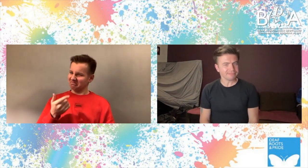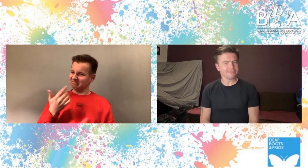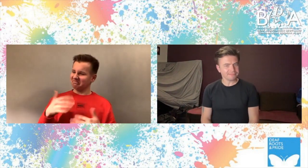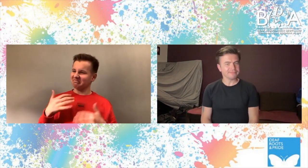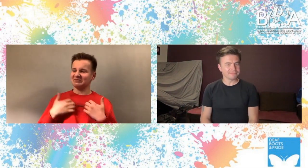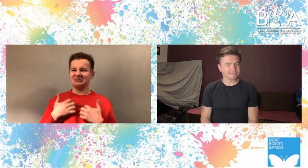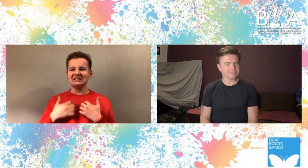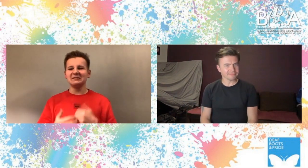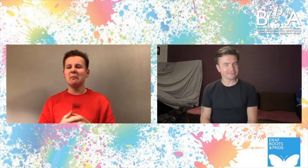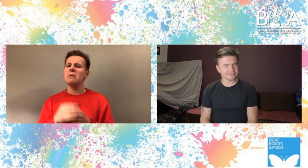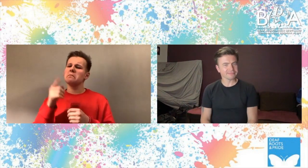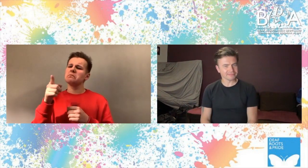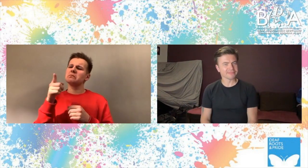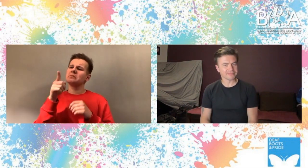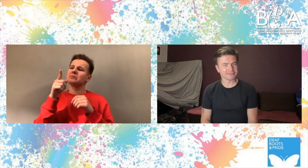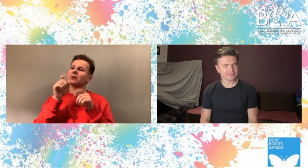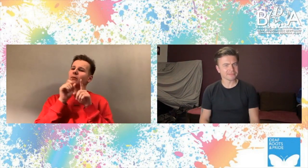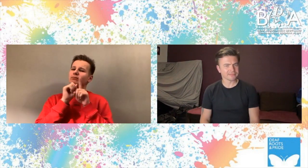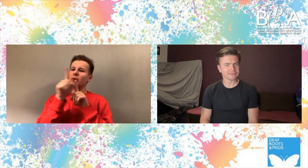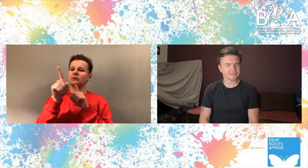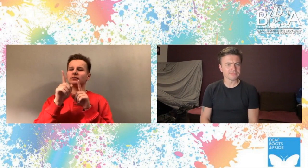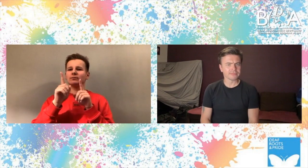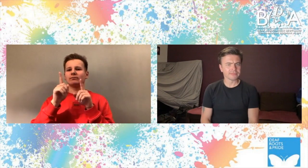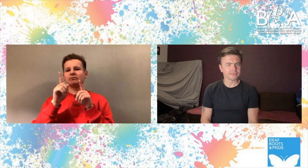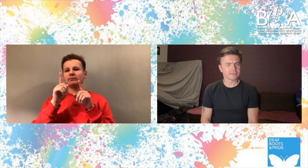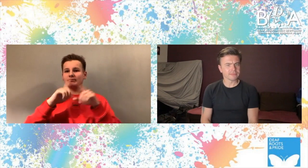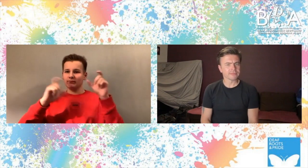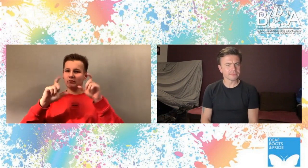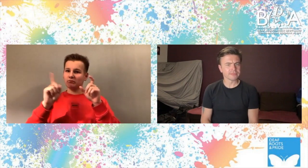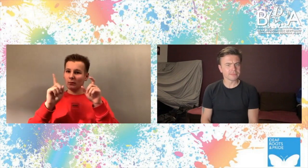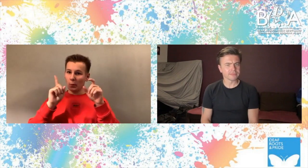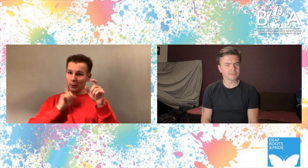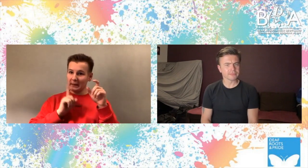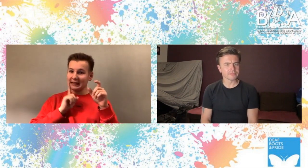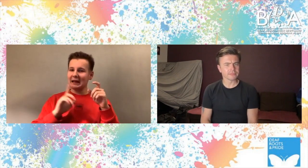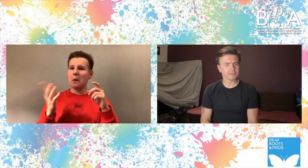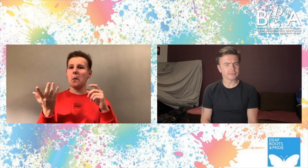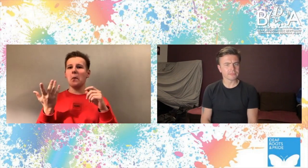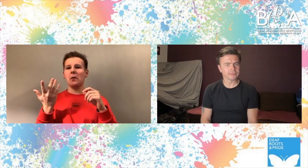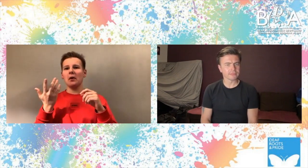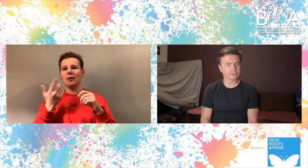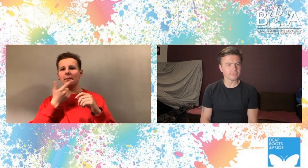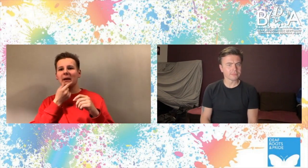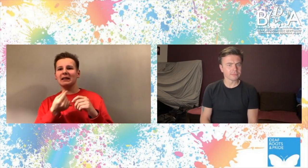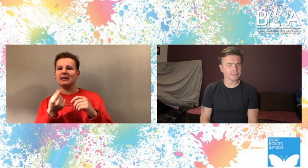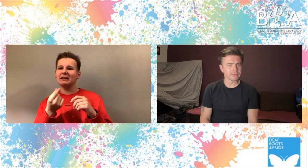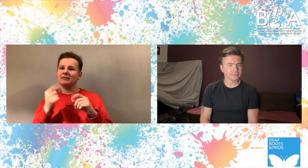Well that’s good knowledge. Would you say it’s a male dominated profession,